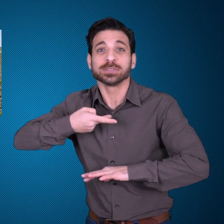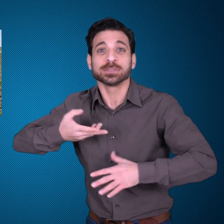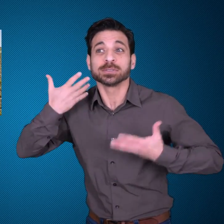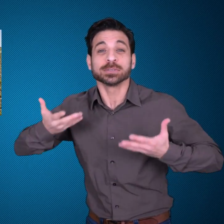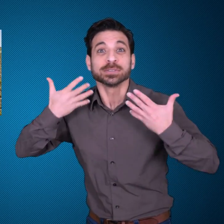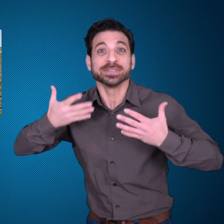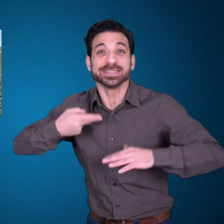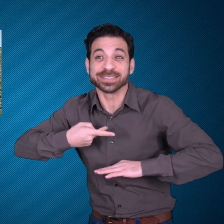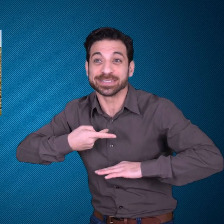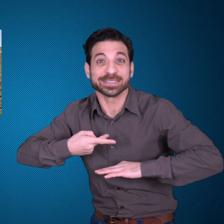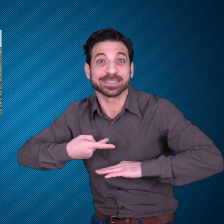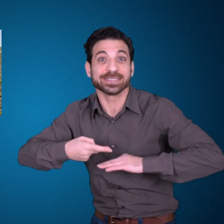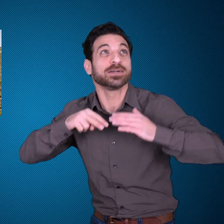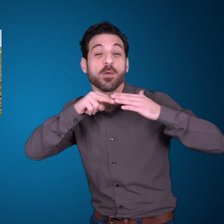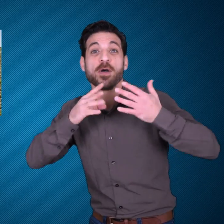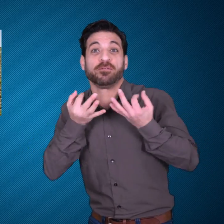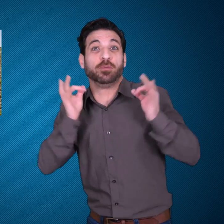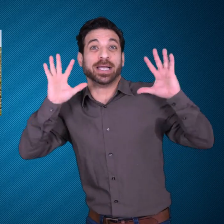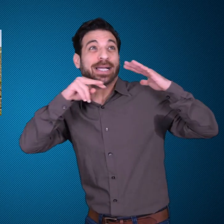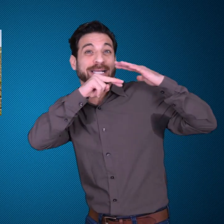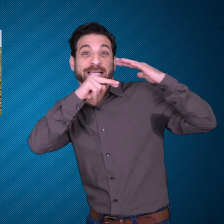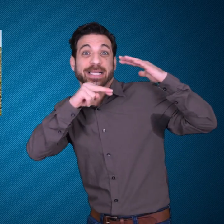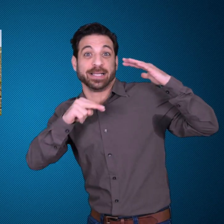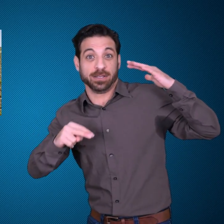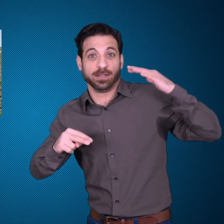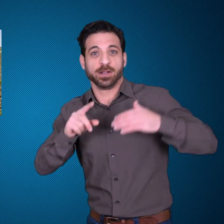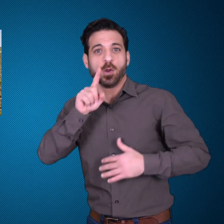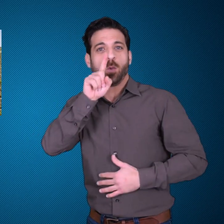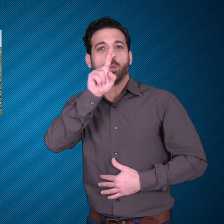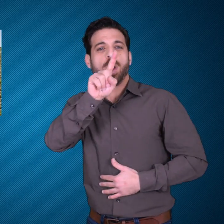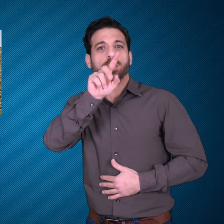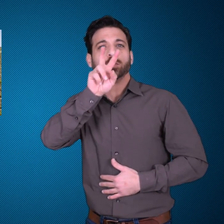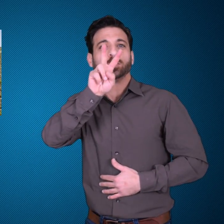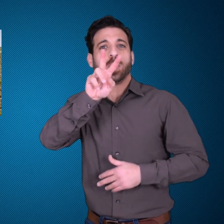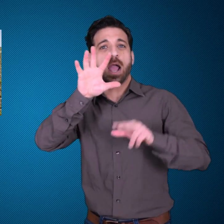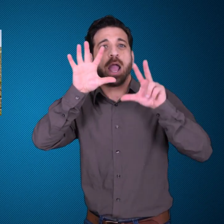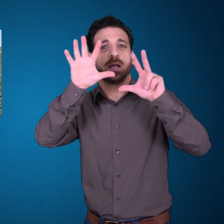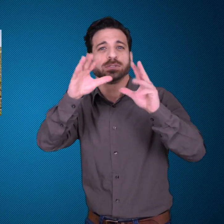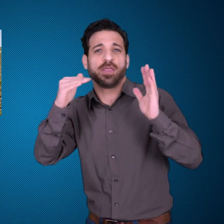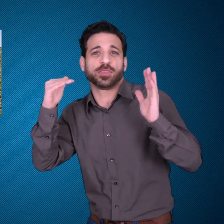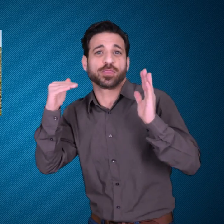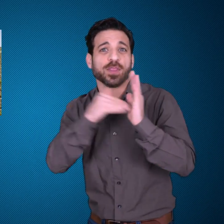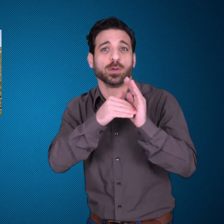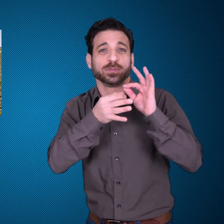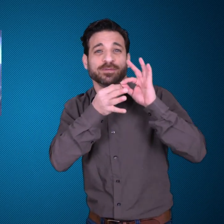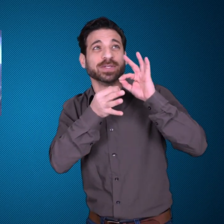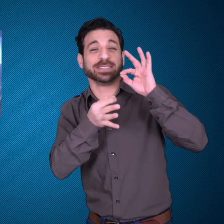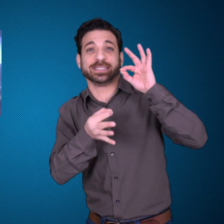surface. Felix Baumgartner landed safely,